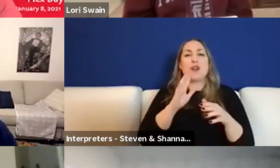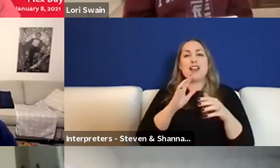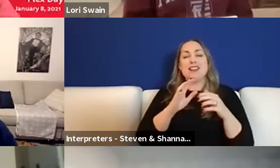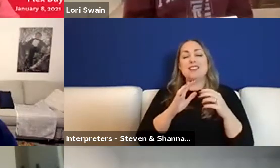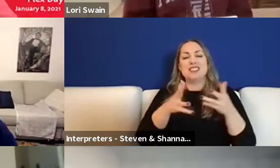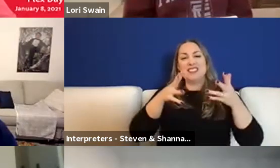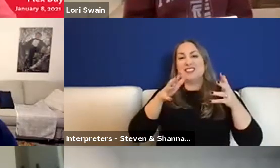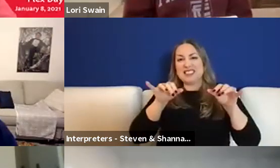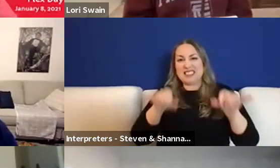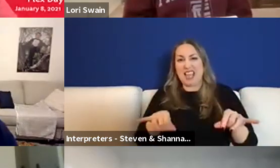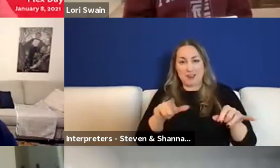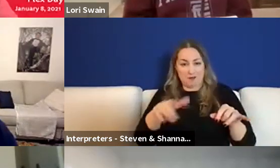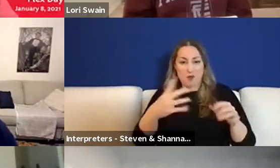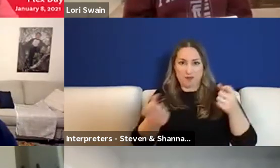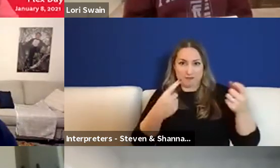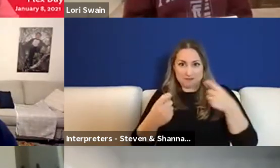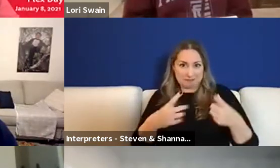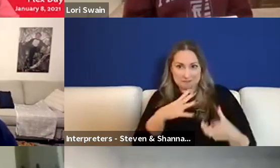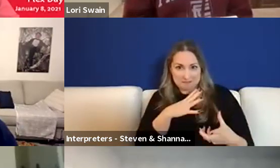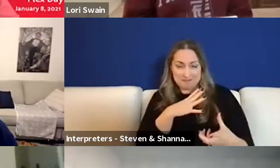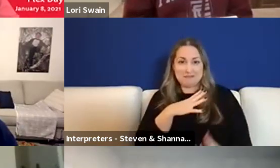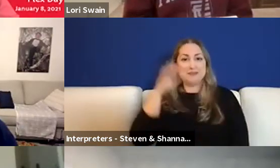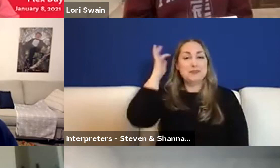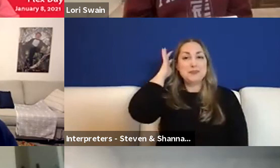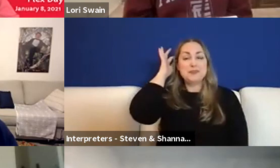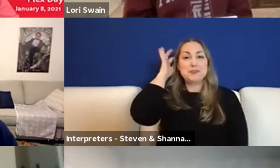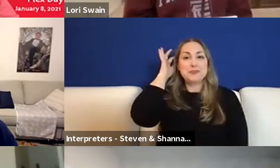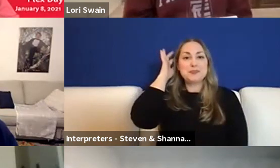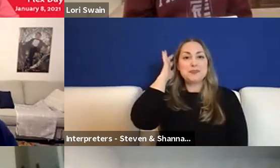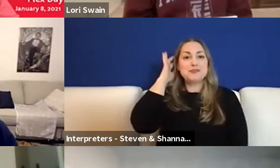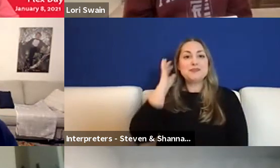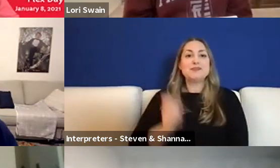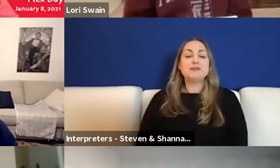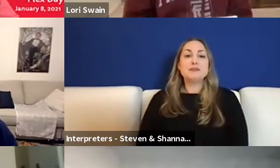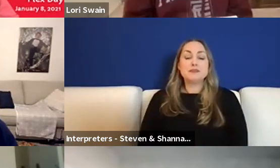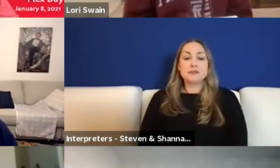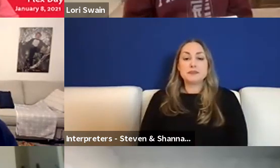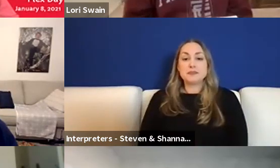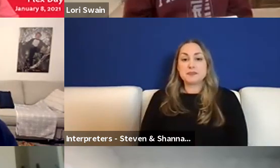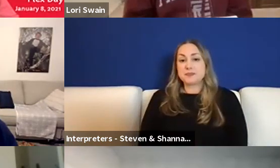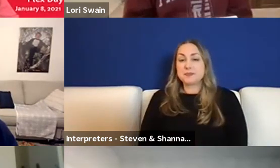final comments, I wanted to give you folks have chances to, if there's something we didn't get to address that you wanted to